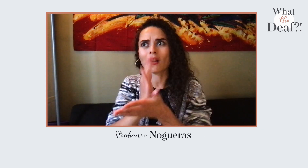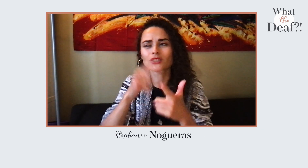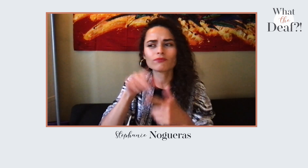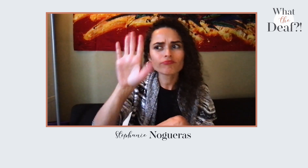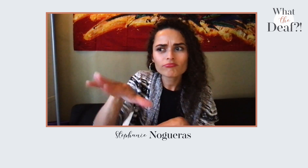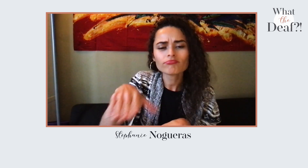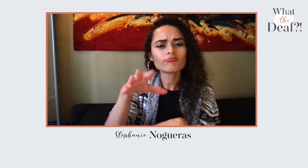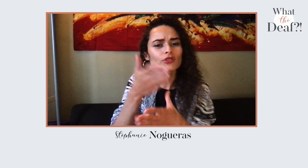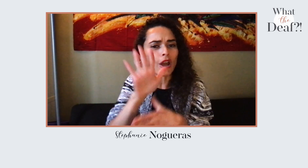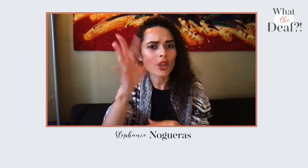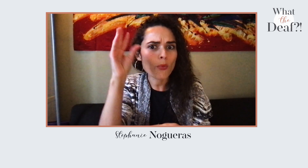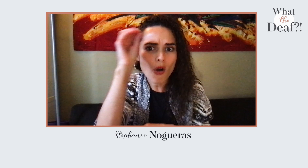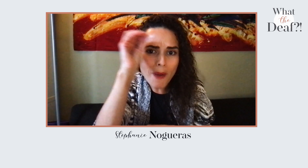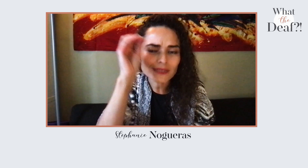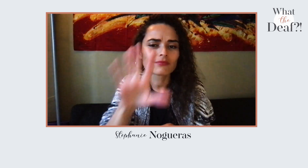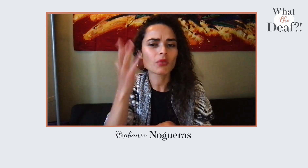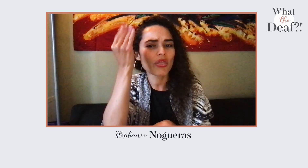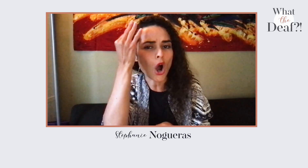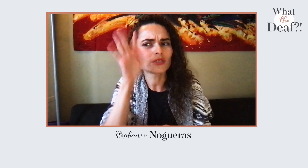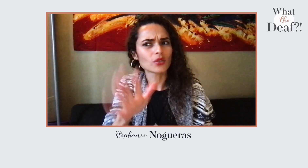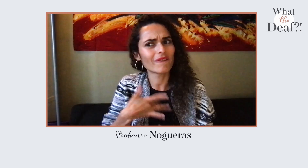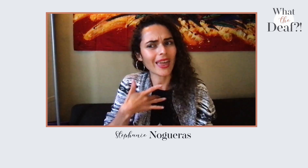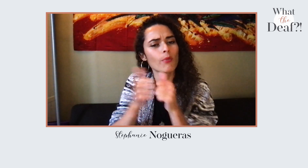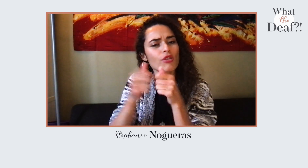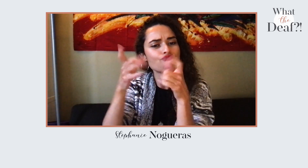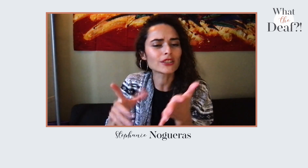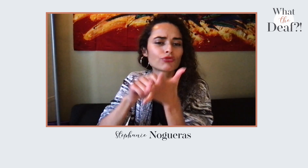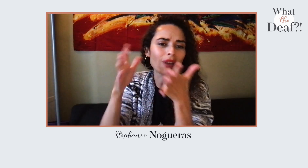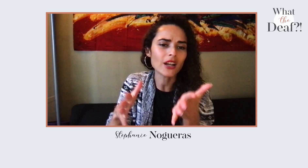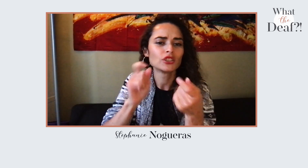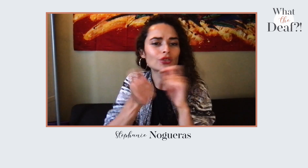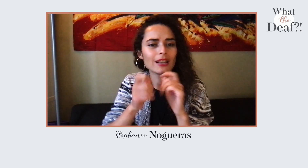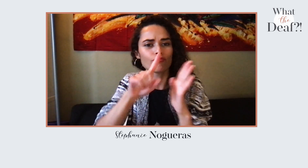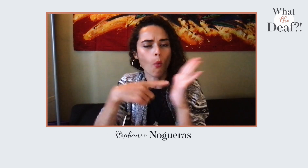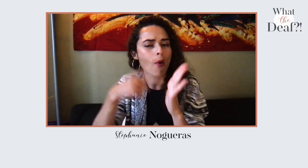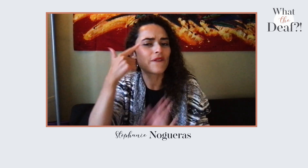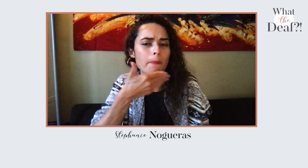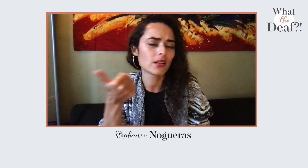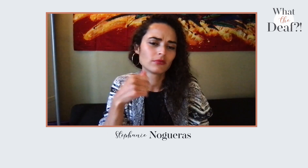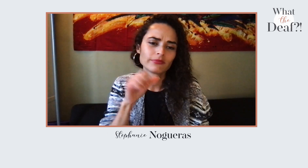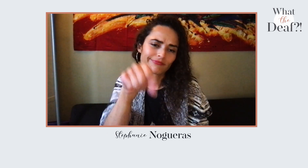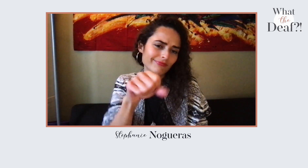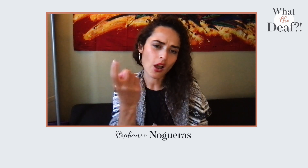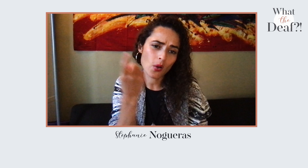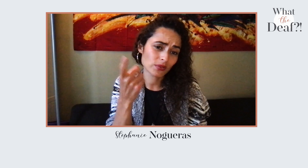You have the power to voice your own opinion, your thoughts, your feelings with the director, with the writers, with everybody on the set, really,